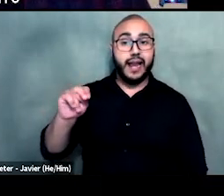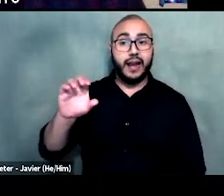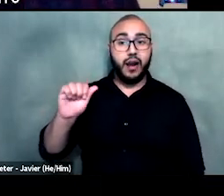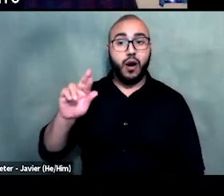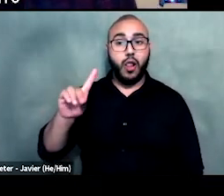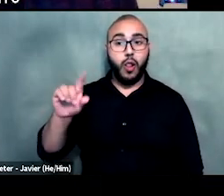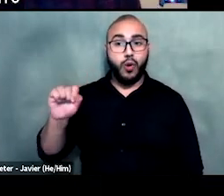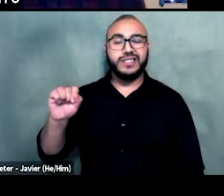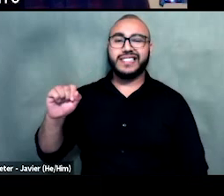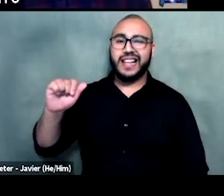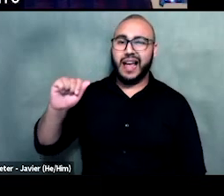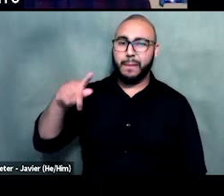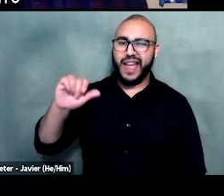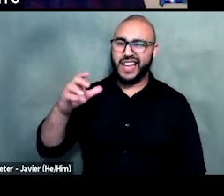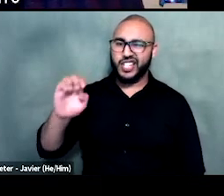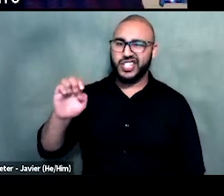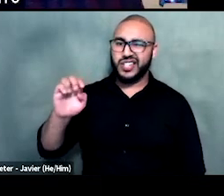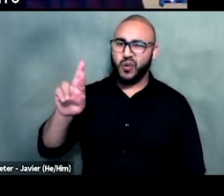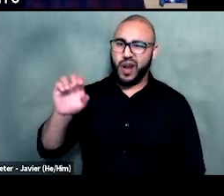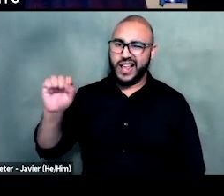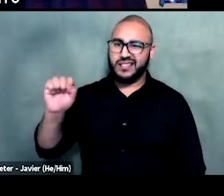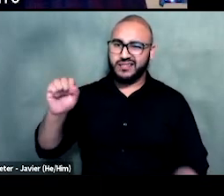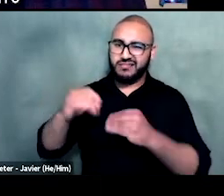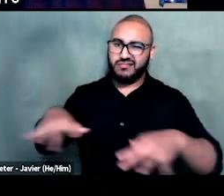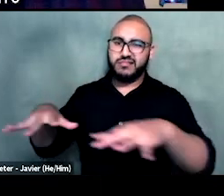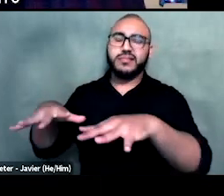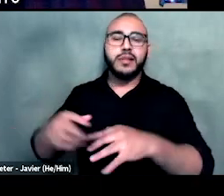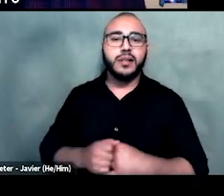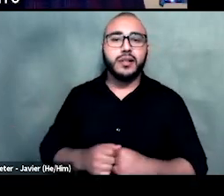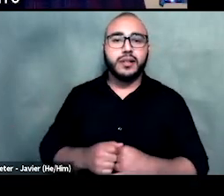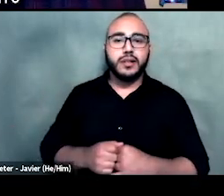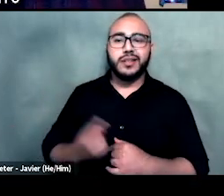friends who live out there. And there's some of the most beautiful people in the world.